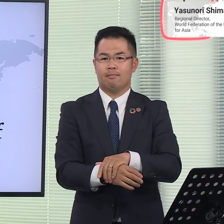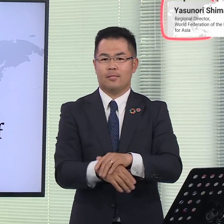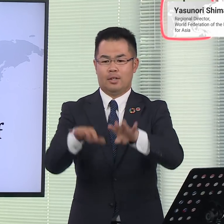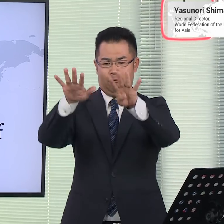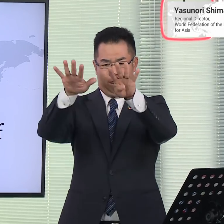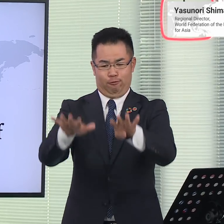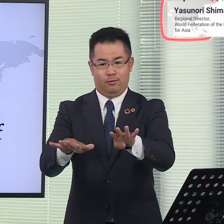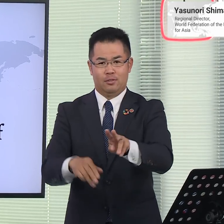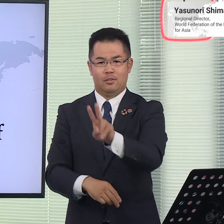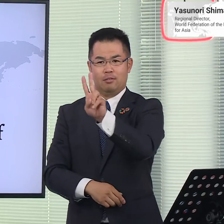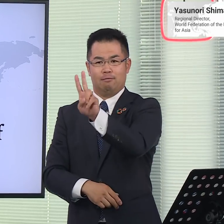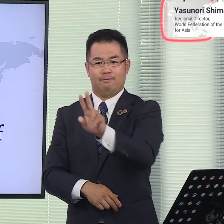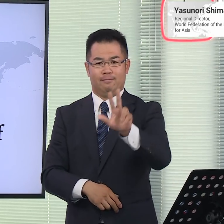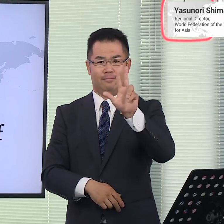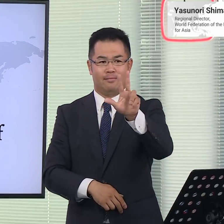In December of last year, at the